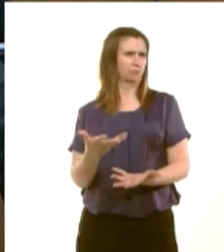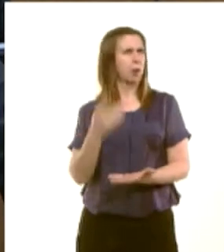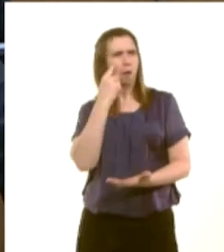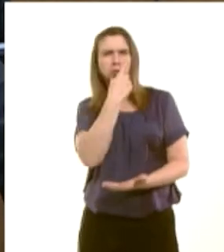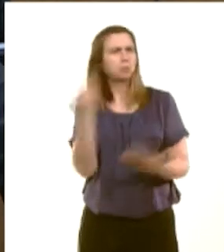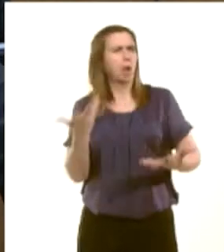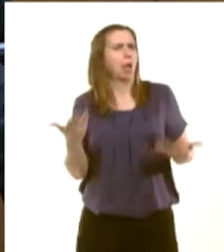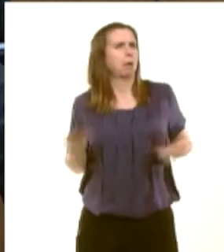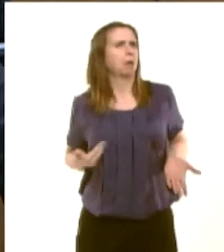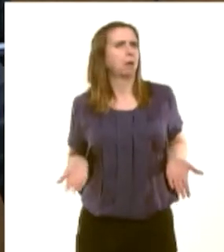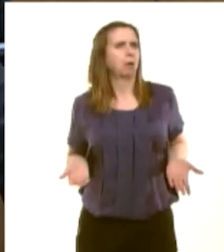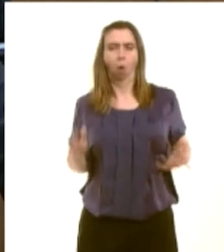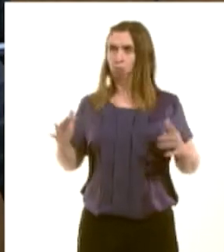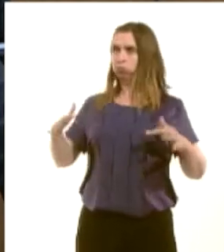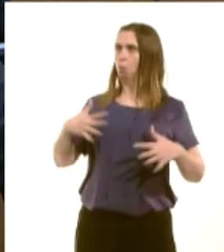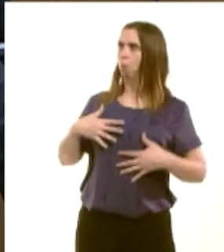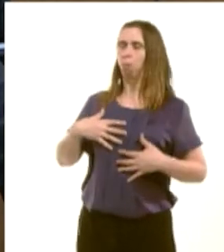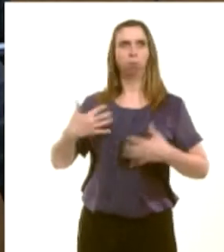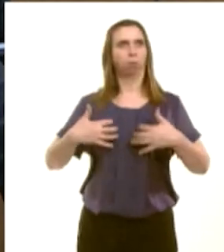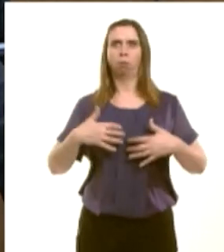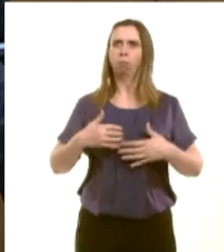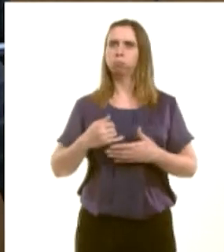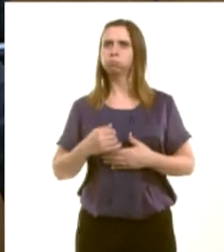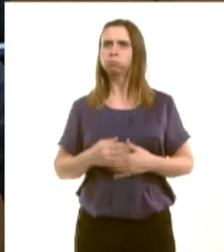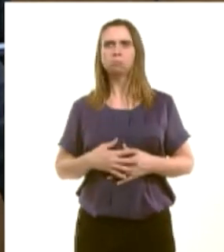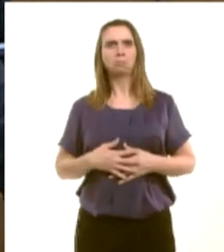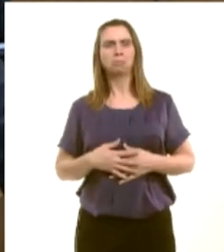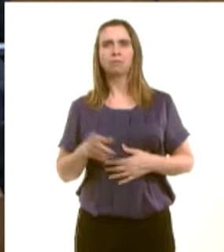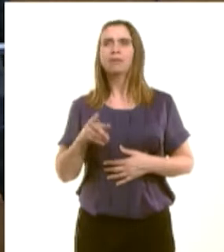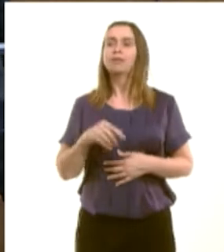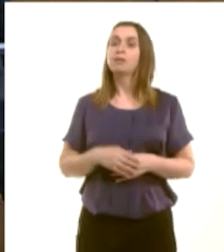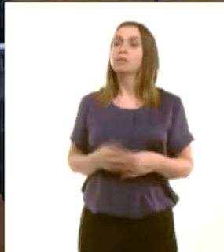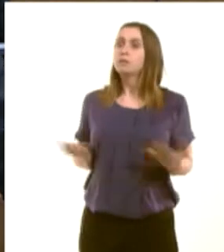a patient. If he wishes for that to be investigated, Iím sure that that can be done. Itís very